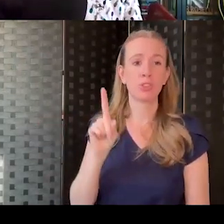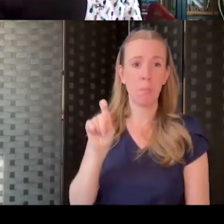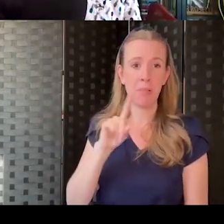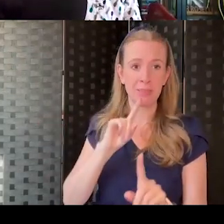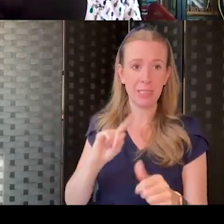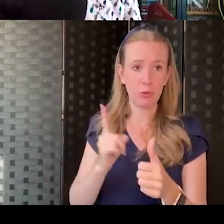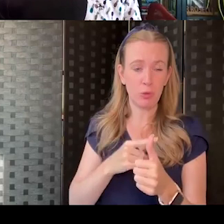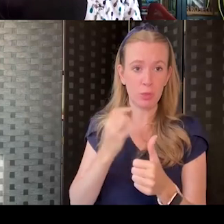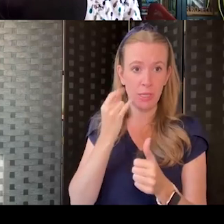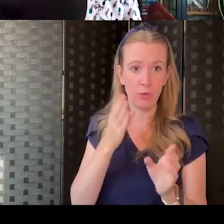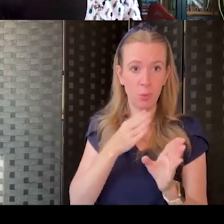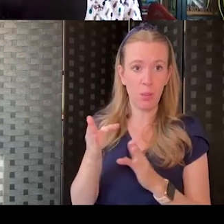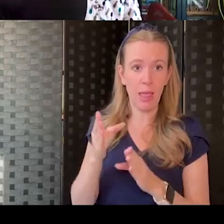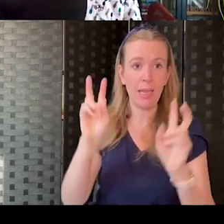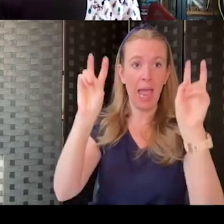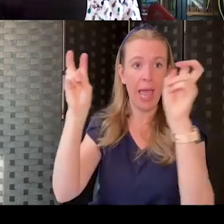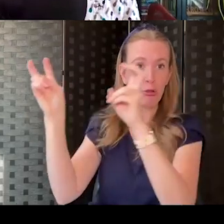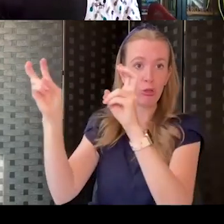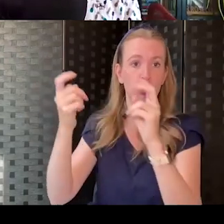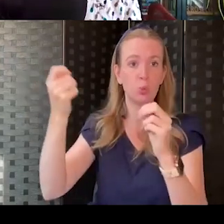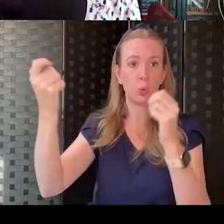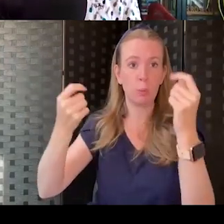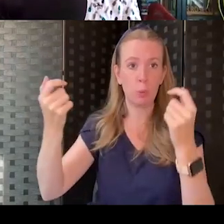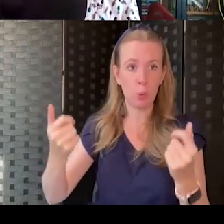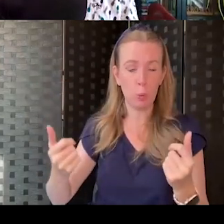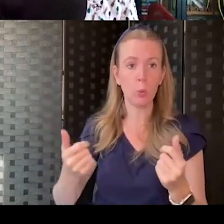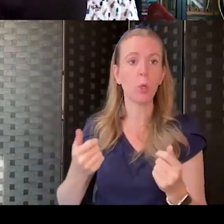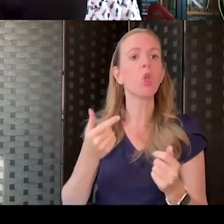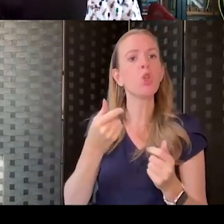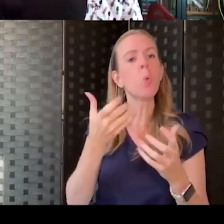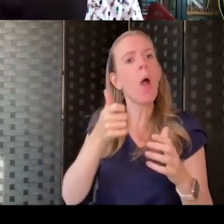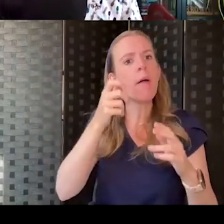need to plant them with the column headers. You probably want to visually hide them but you may